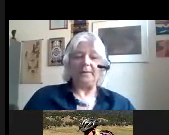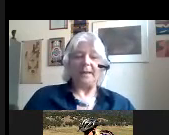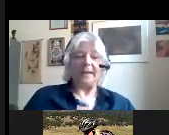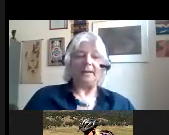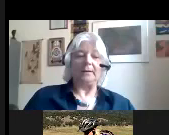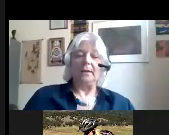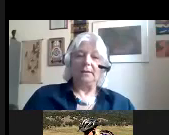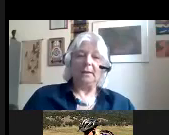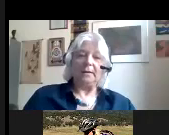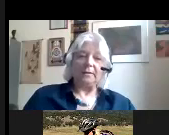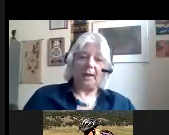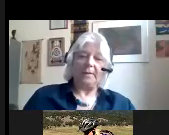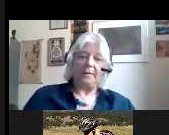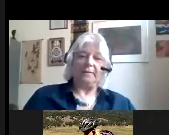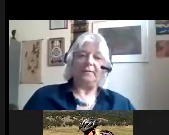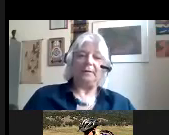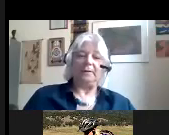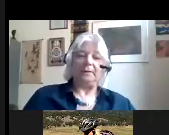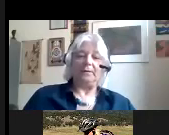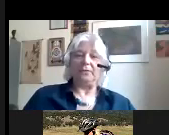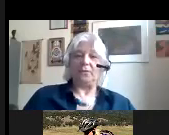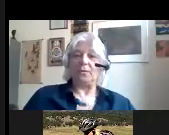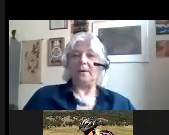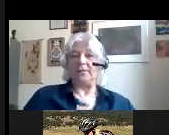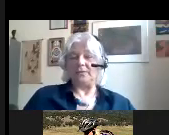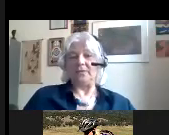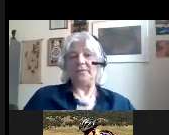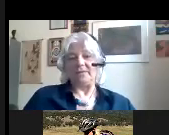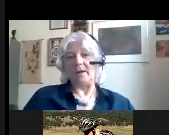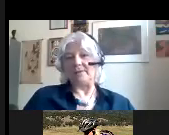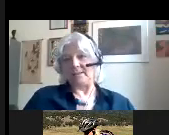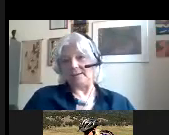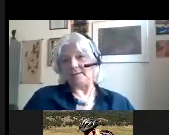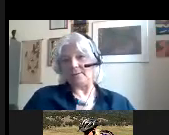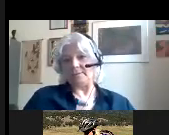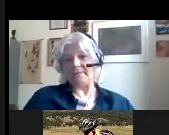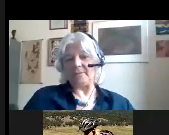that they can. Any time they can sit and tell their story, especially if they have not done it with very many